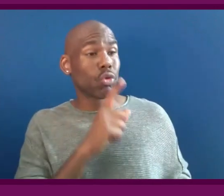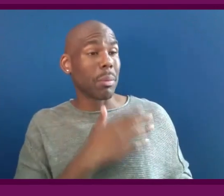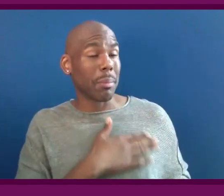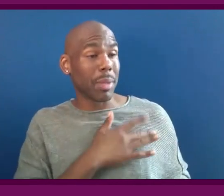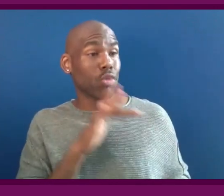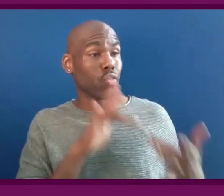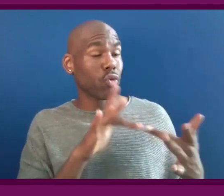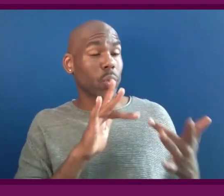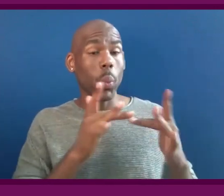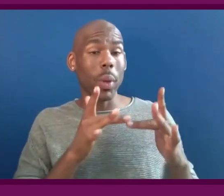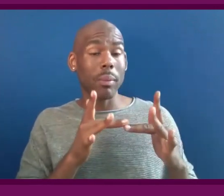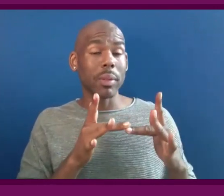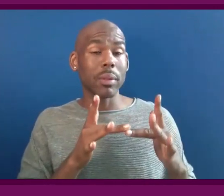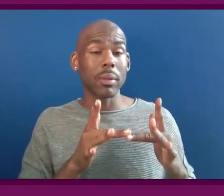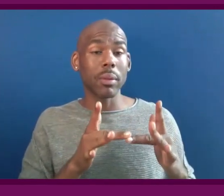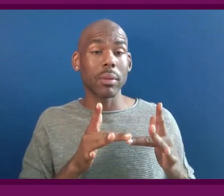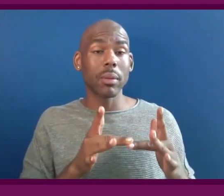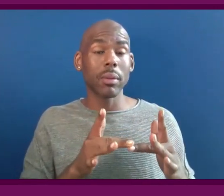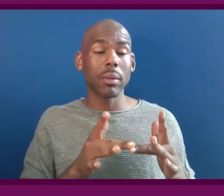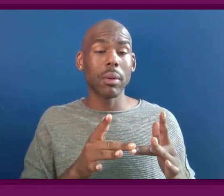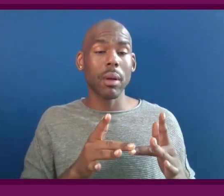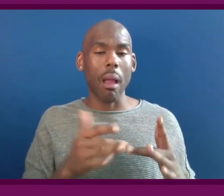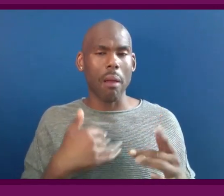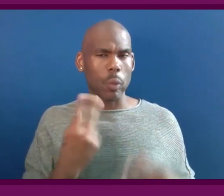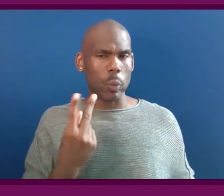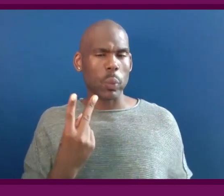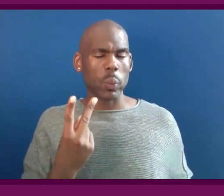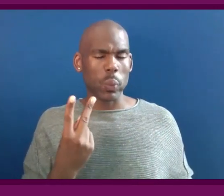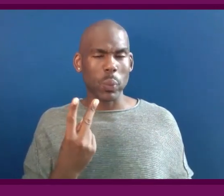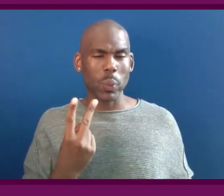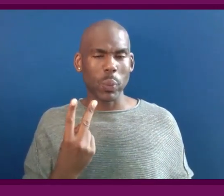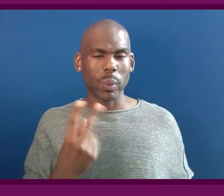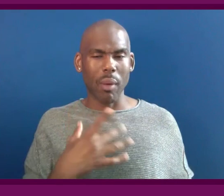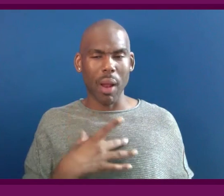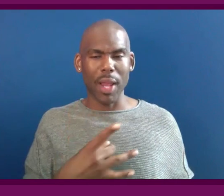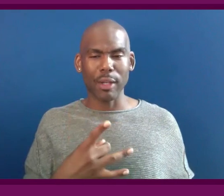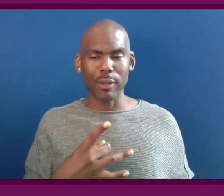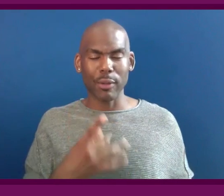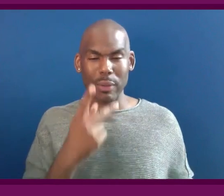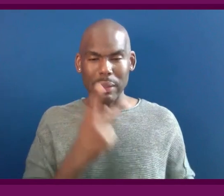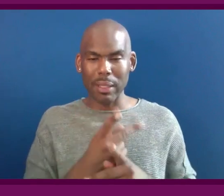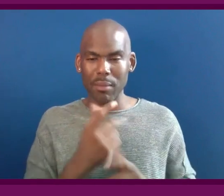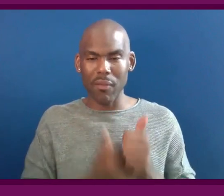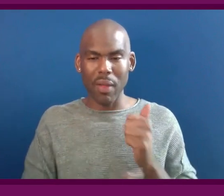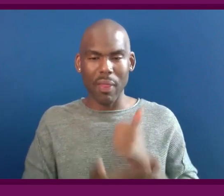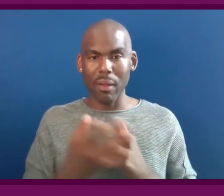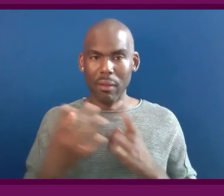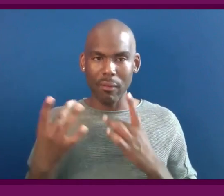Our website is, I have two, because I to keep everything as fluid as possible.